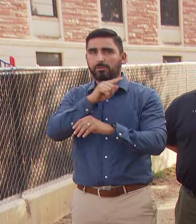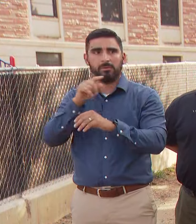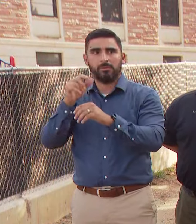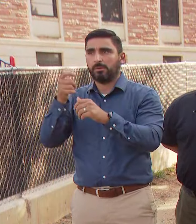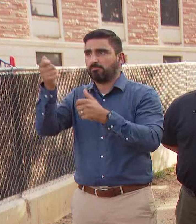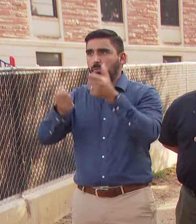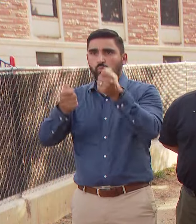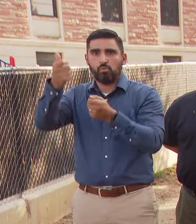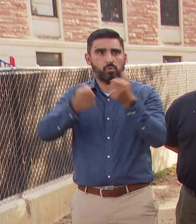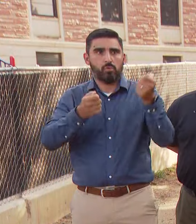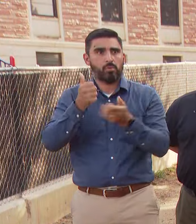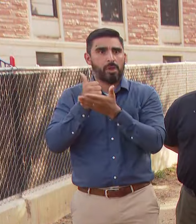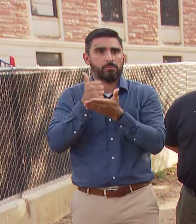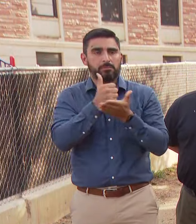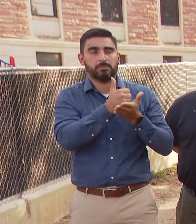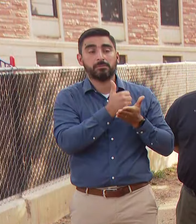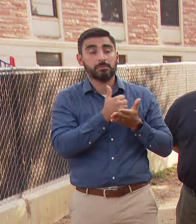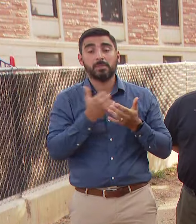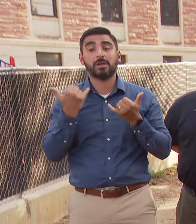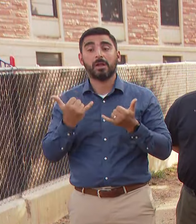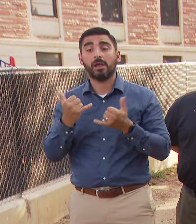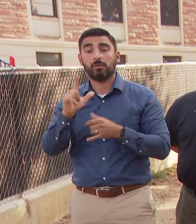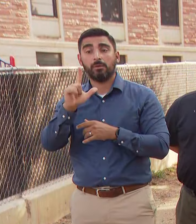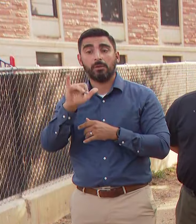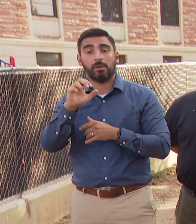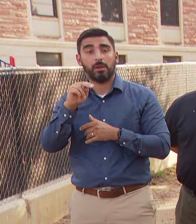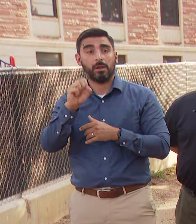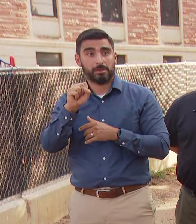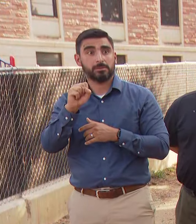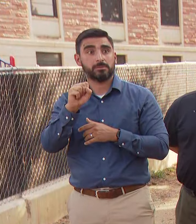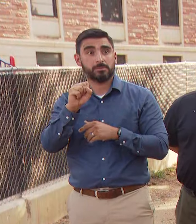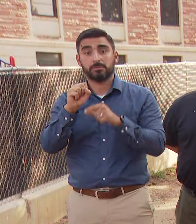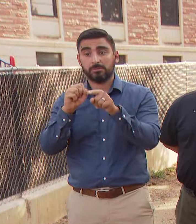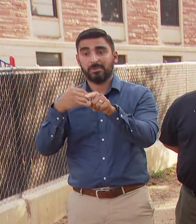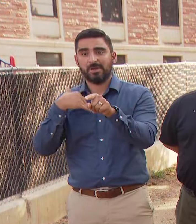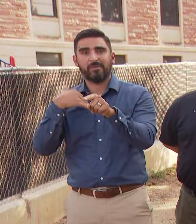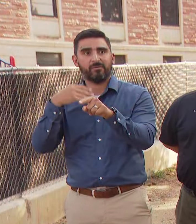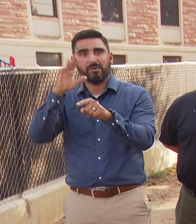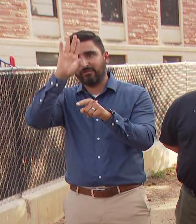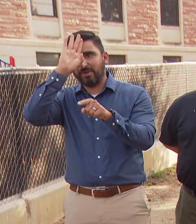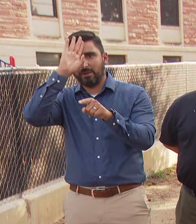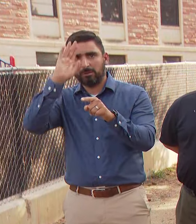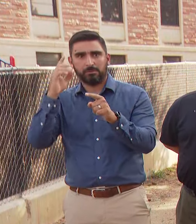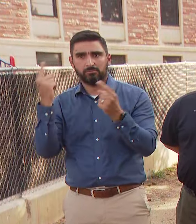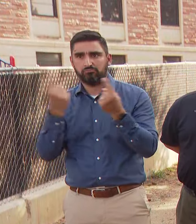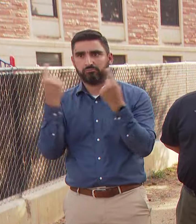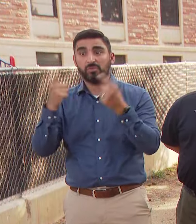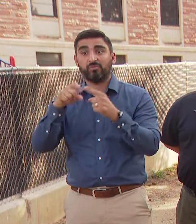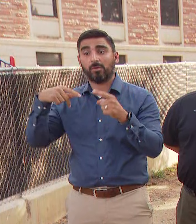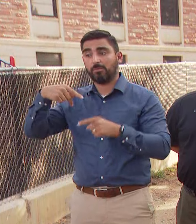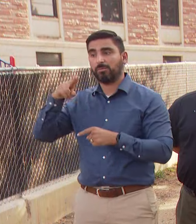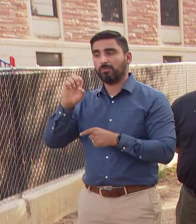uh you know, right now in Lyons, there's fire trucks from Pueblo. So they are all falling under